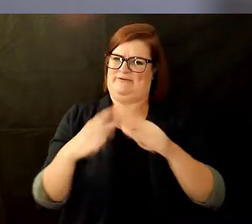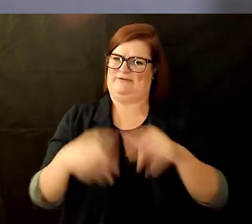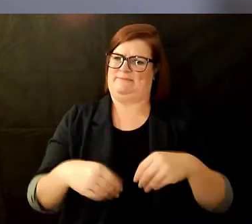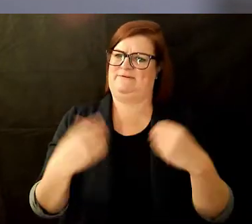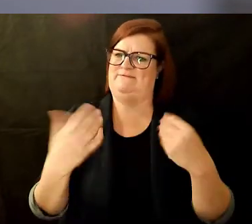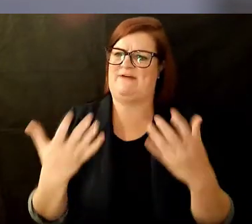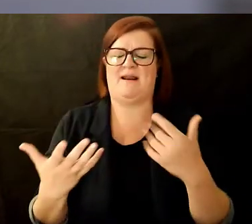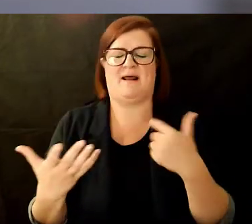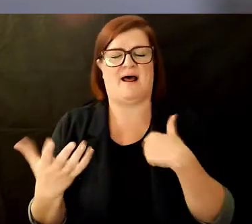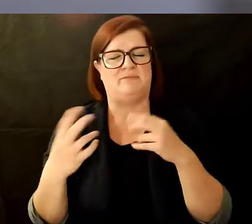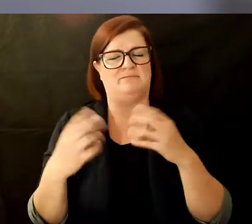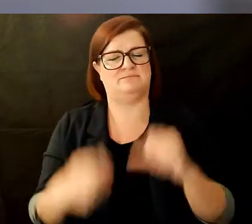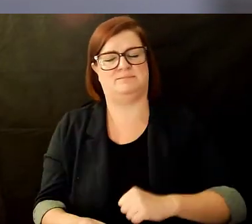I couldn't be more proud of them.